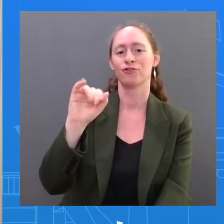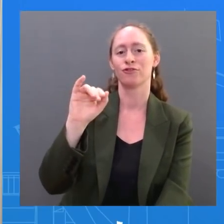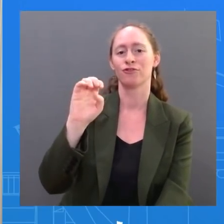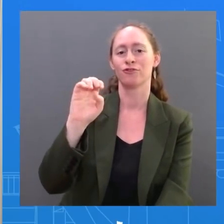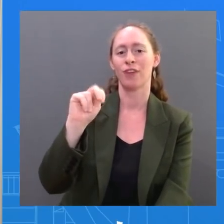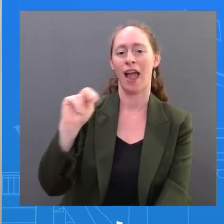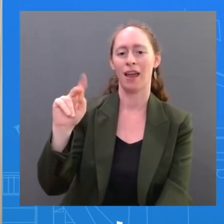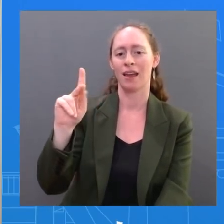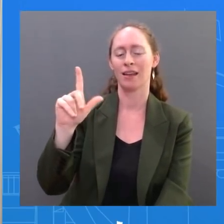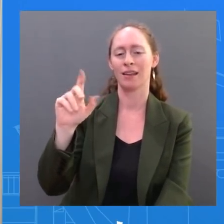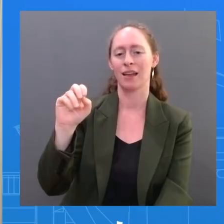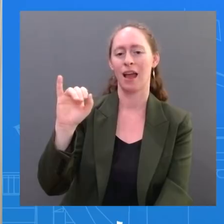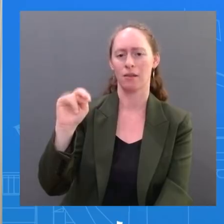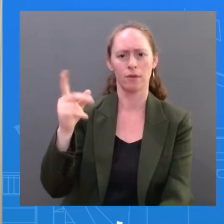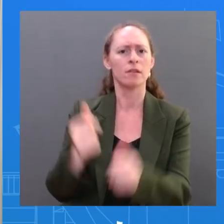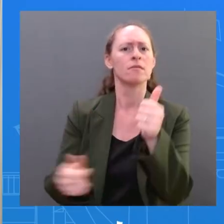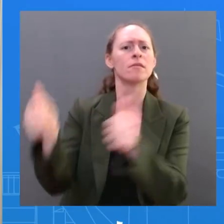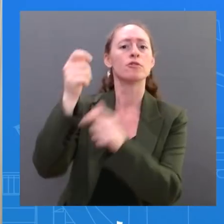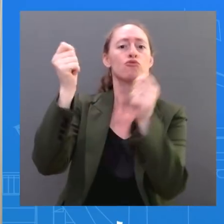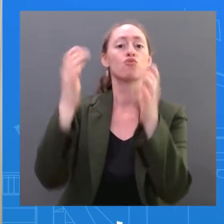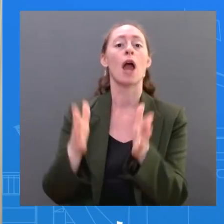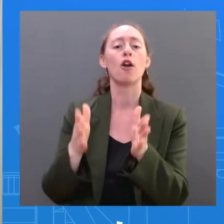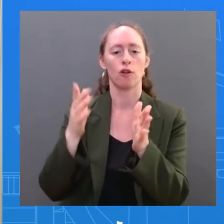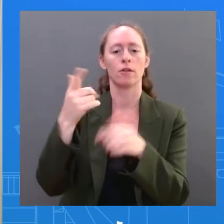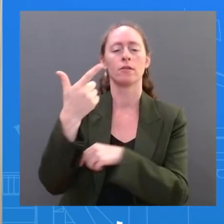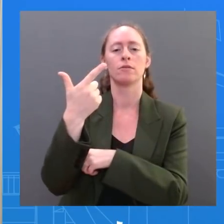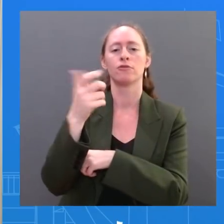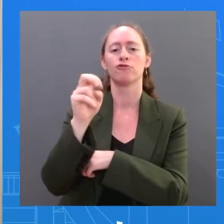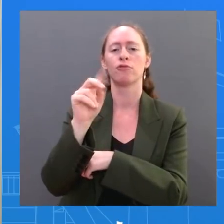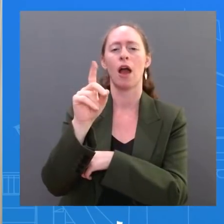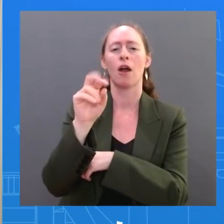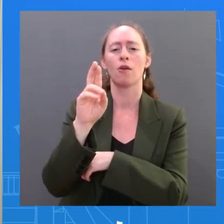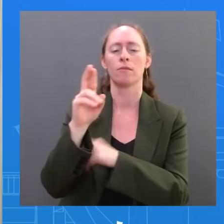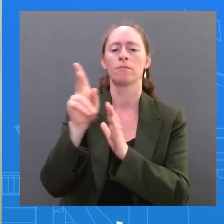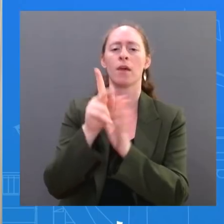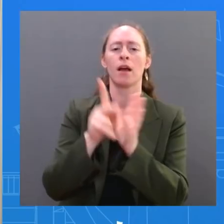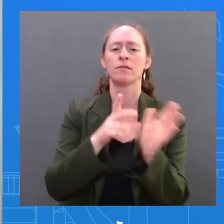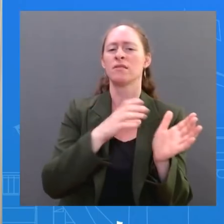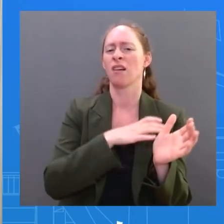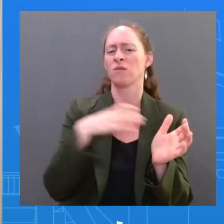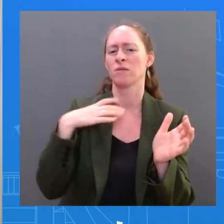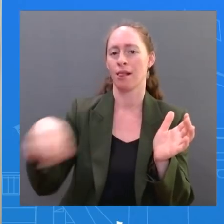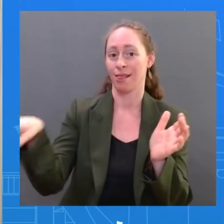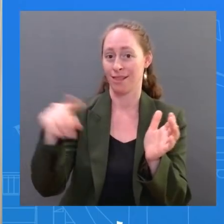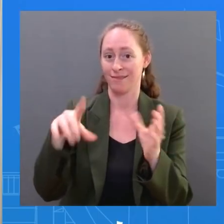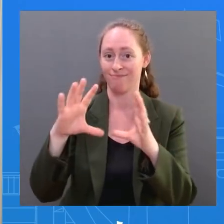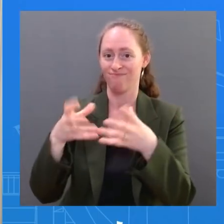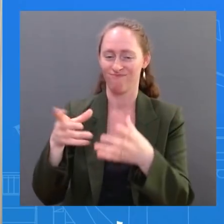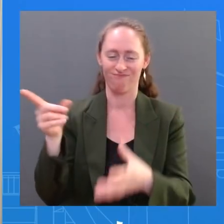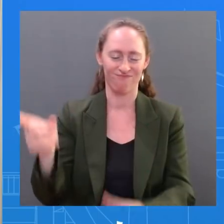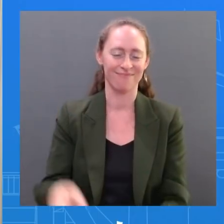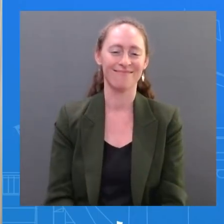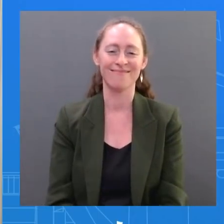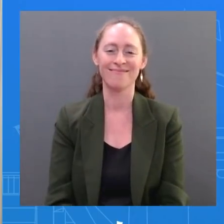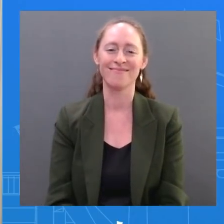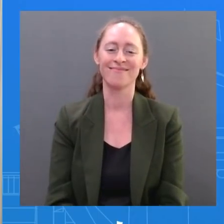which was established by President Biden at the start of this administration. This is her second time in the Briefing Room, some of you might remember.